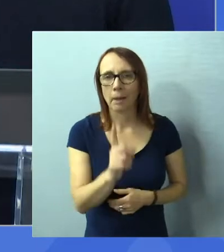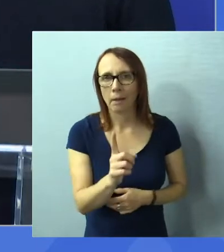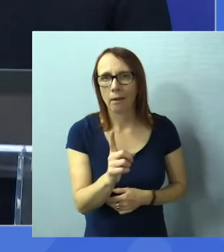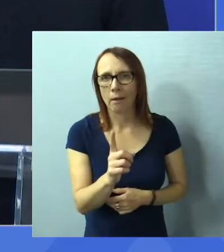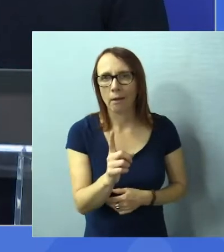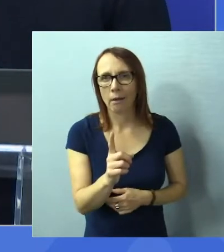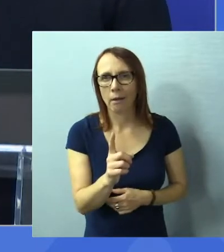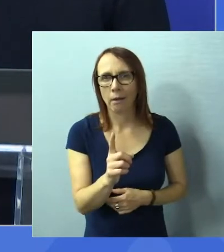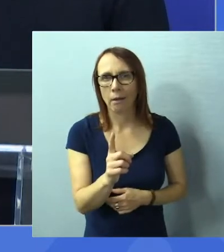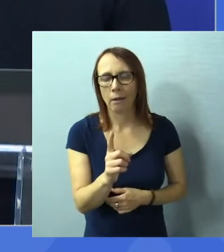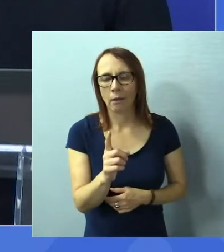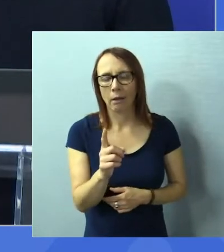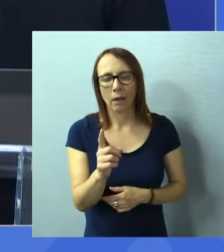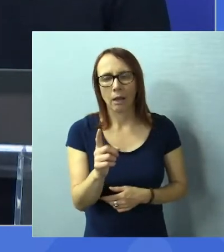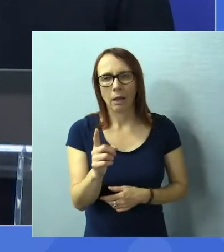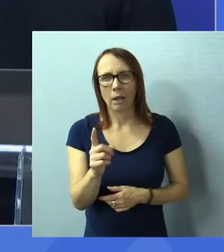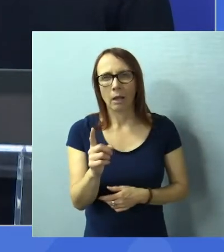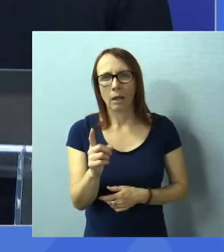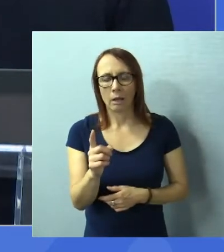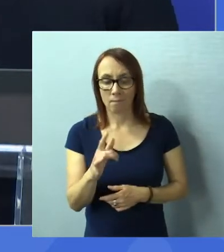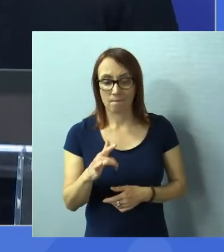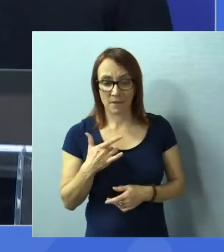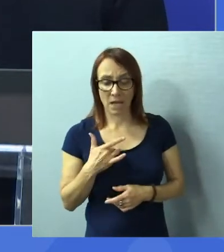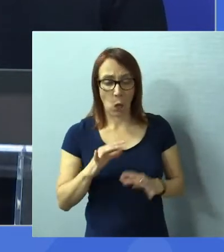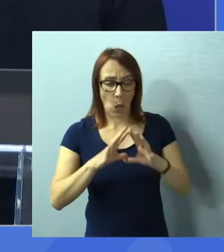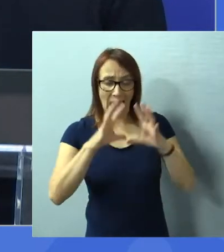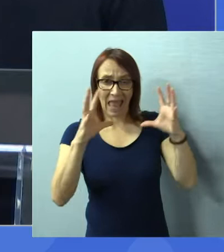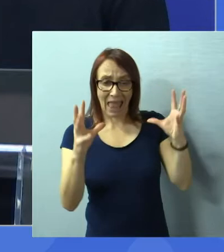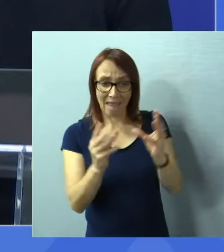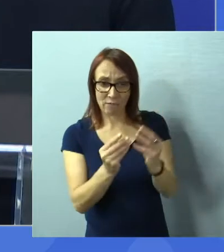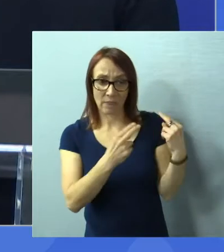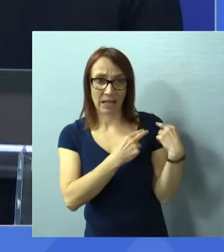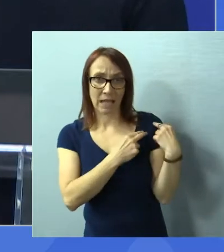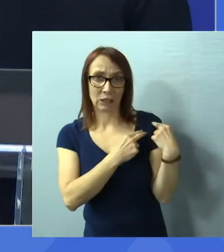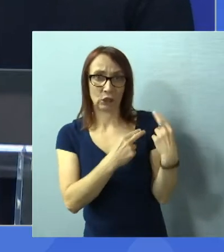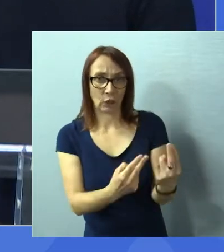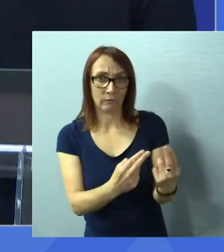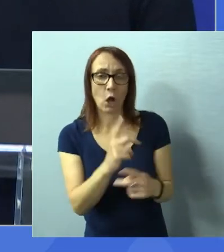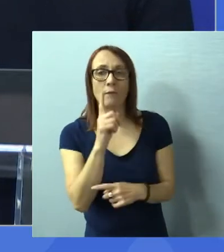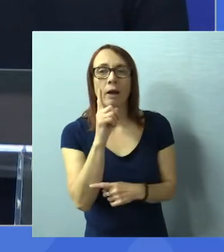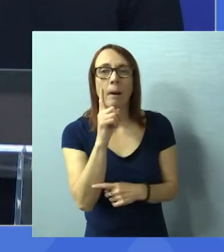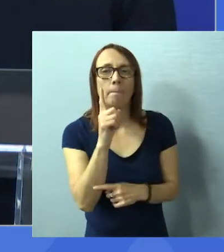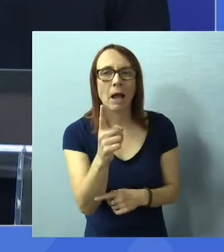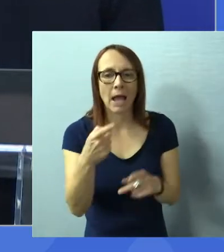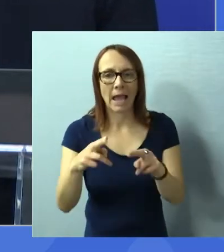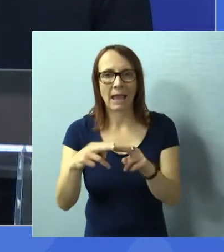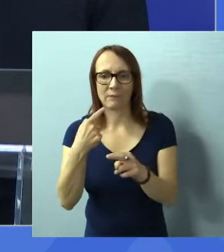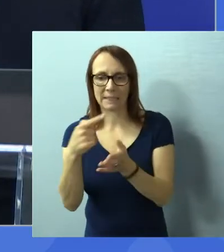to be a journalist devolution of power everything is devolved except that which is reserved and that can be contrasted with a Welsh model at that time this has